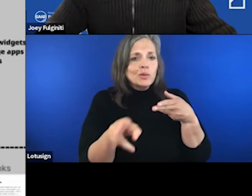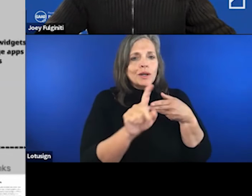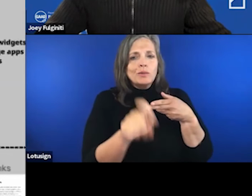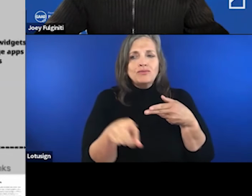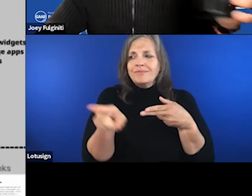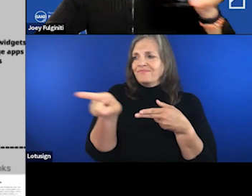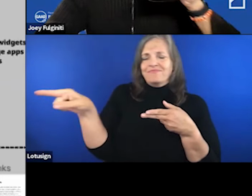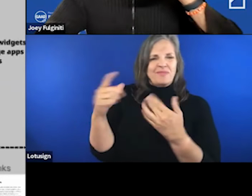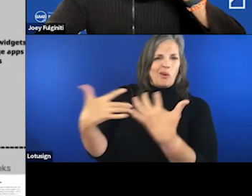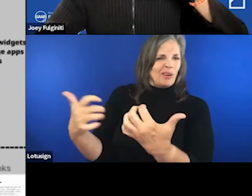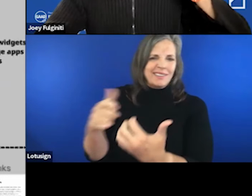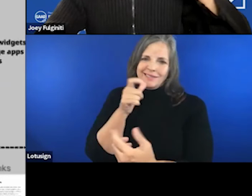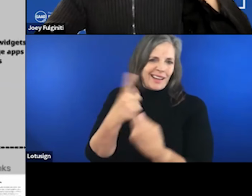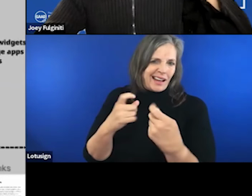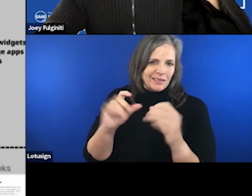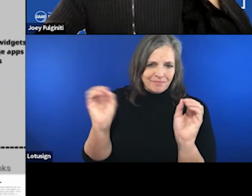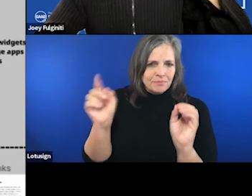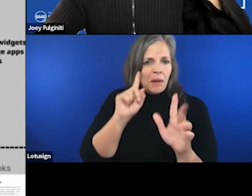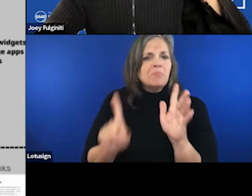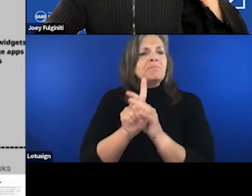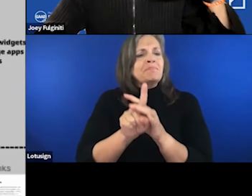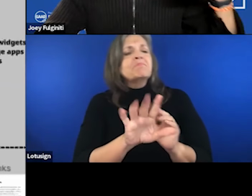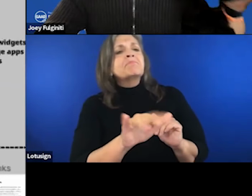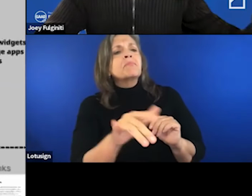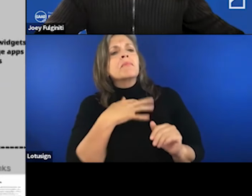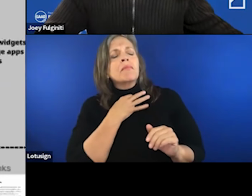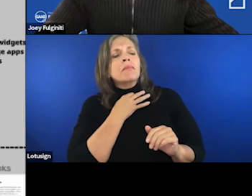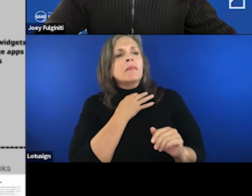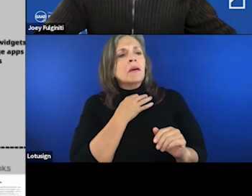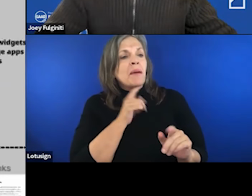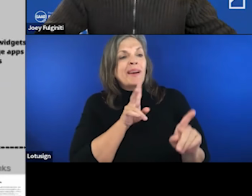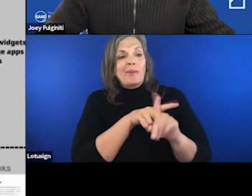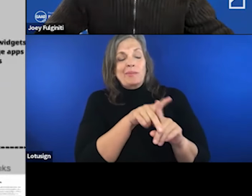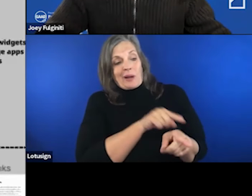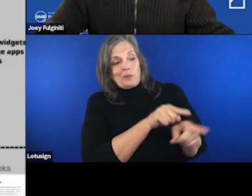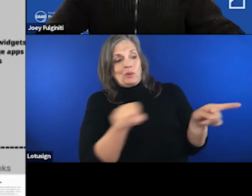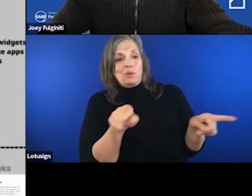audience asks but um it might be something that applies to a lot of the folks in the audience